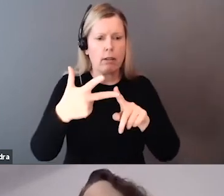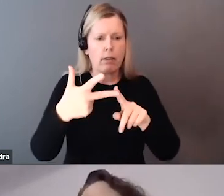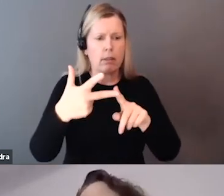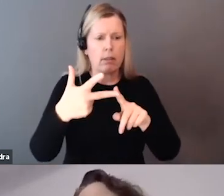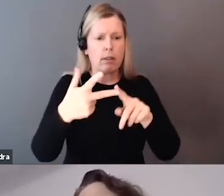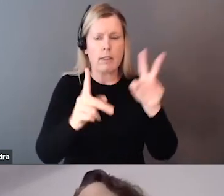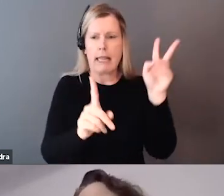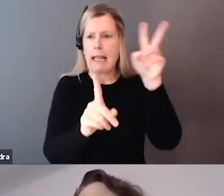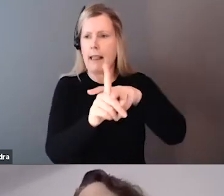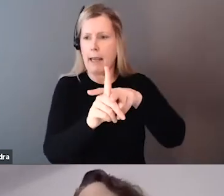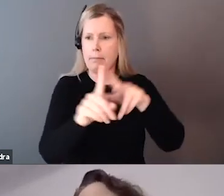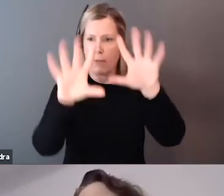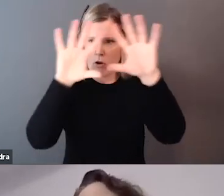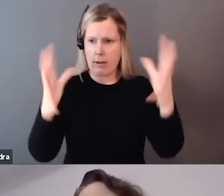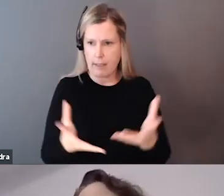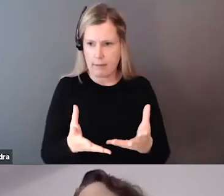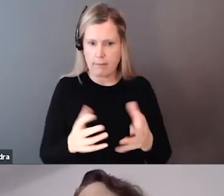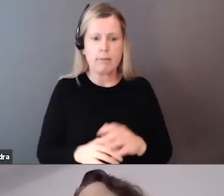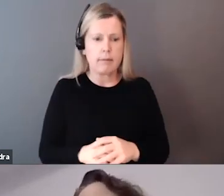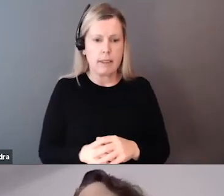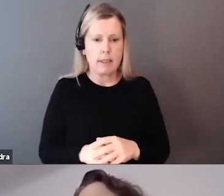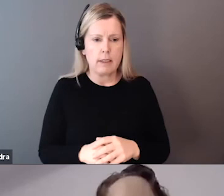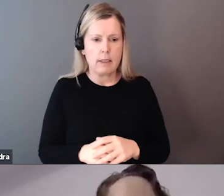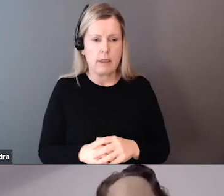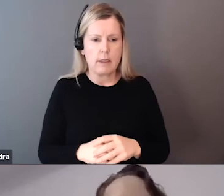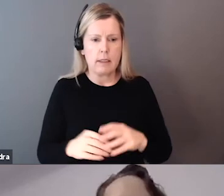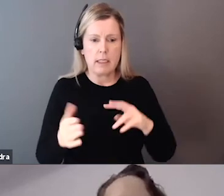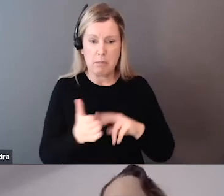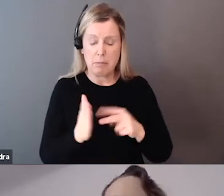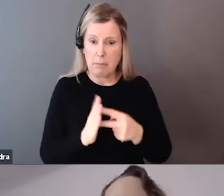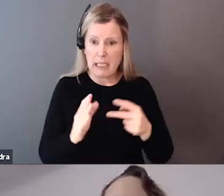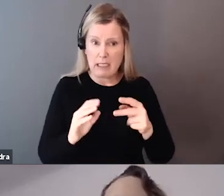the claims context, and that was the return to our coordinators themselves, like what are some